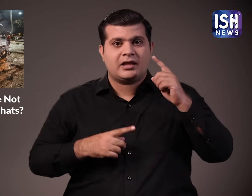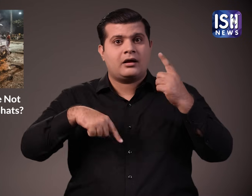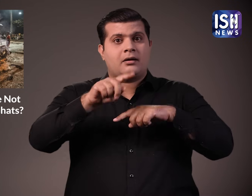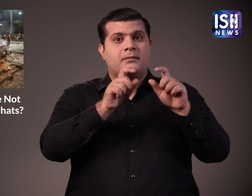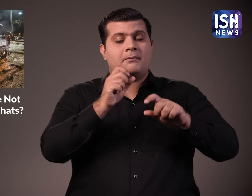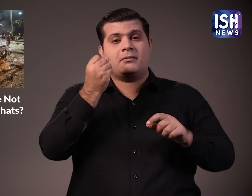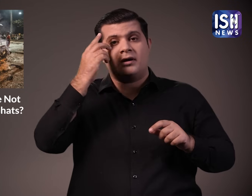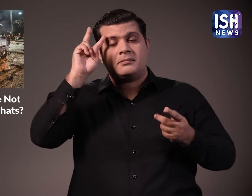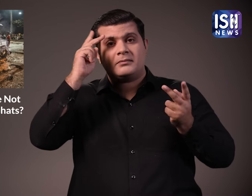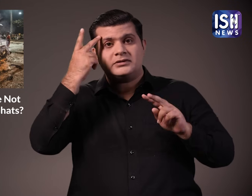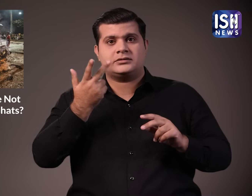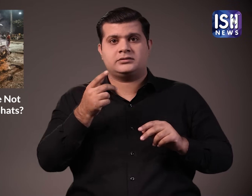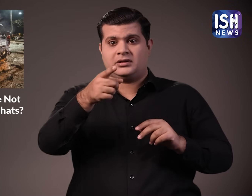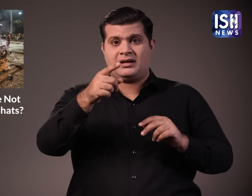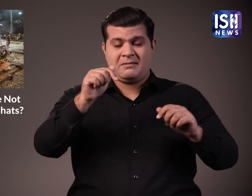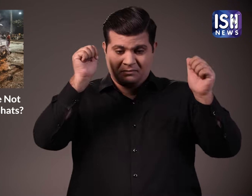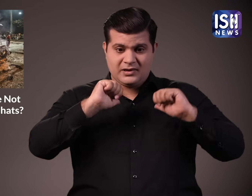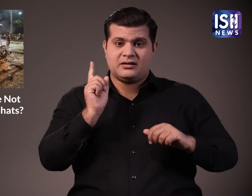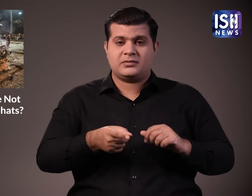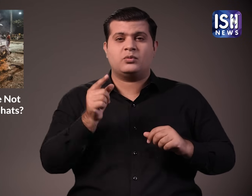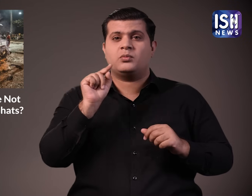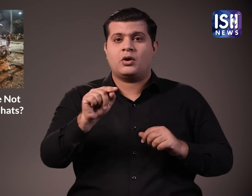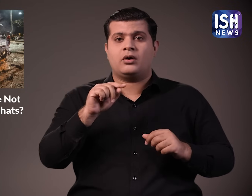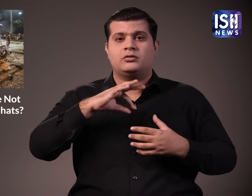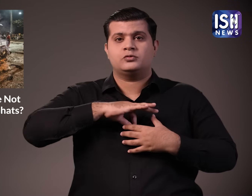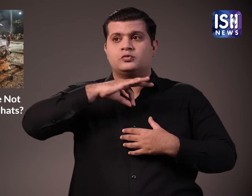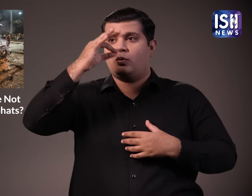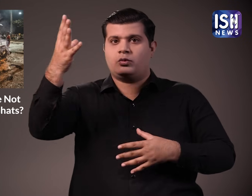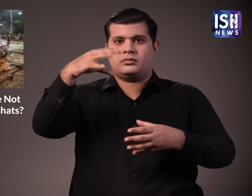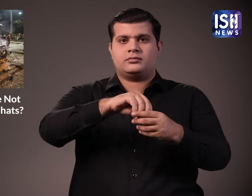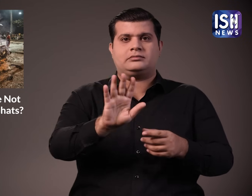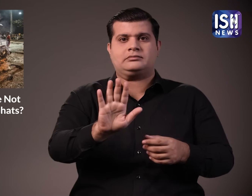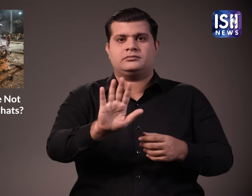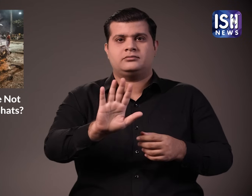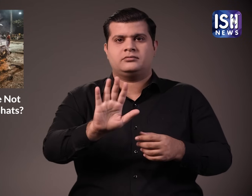People misunderstand that not bathing after peforming the last rites bring back the soul.